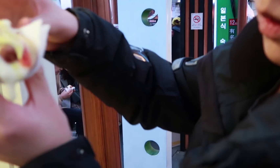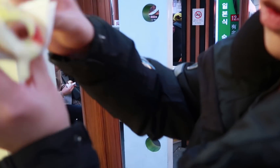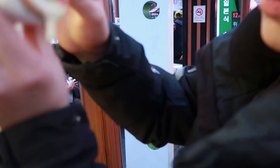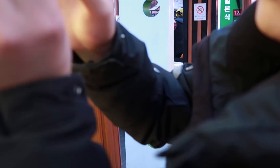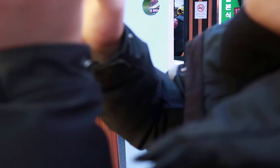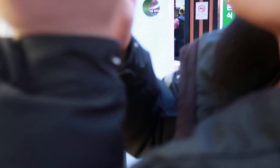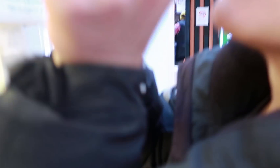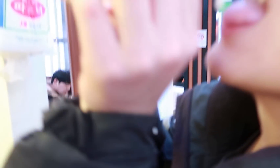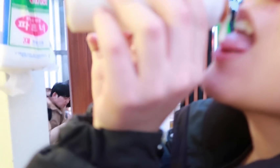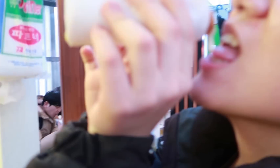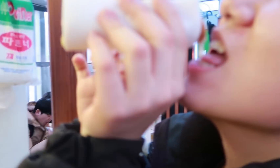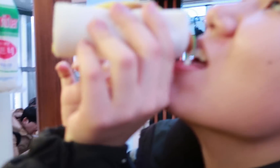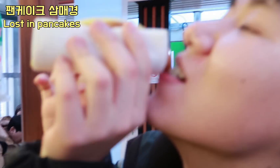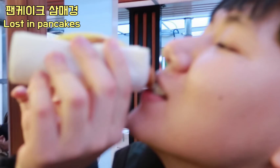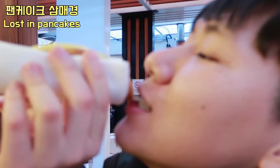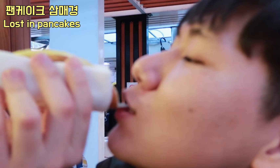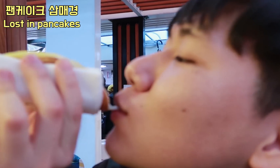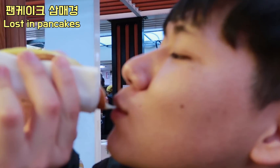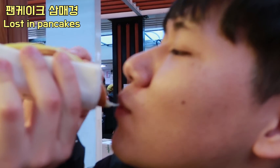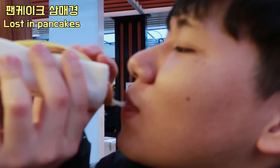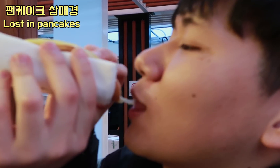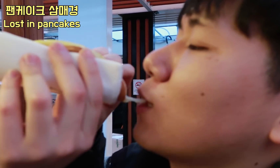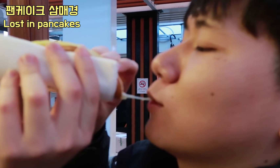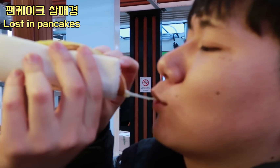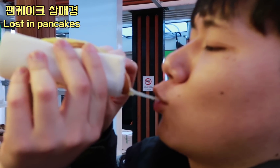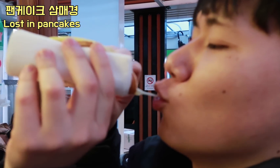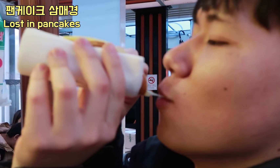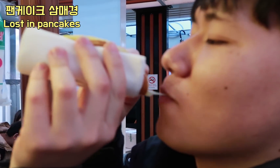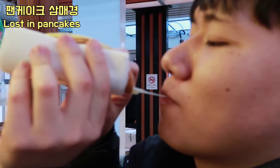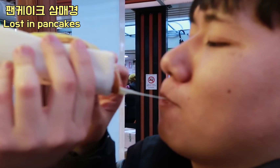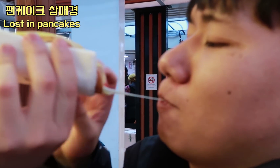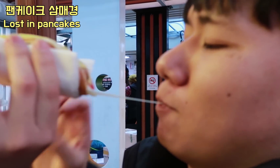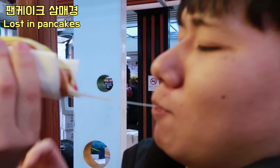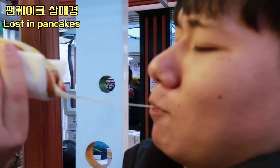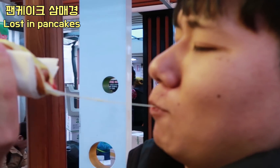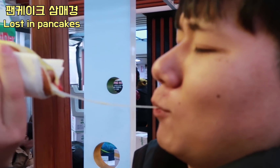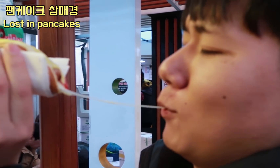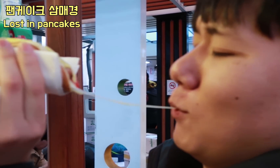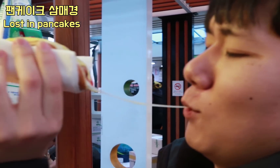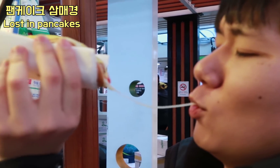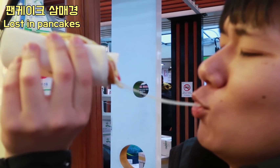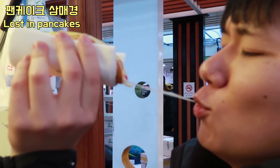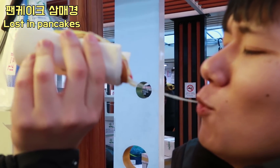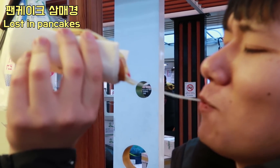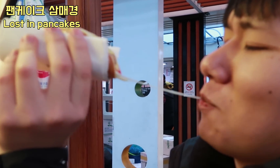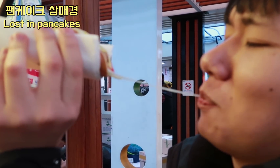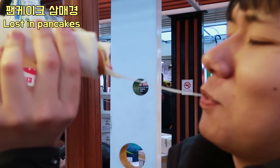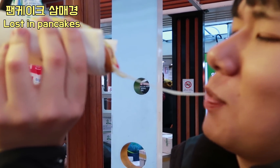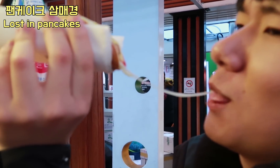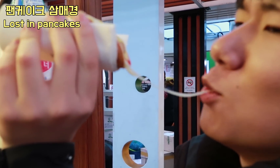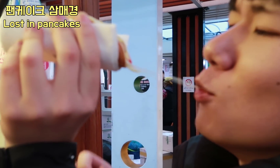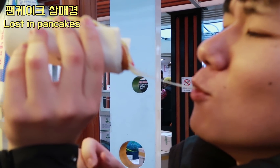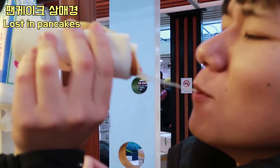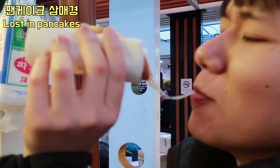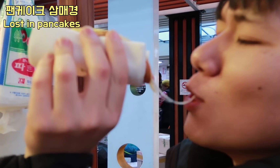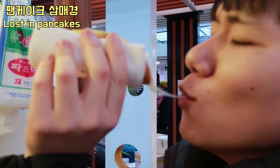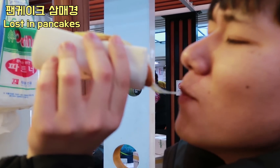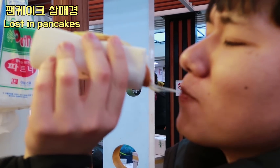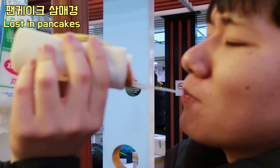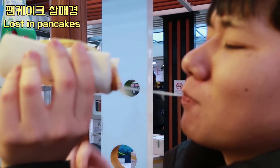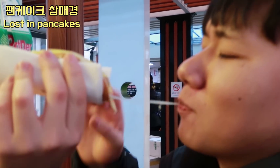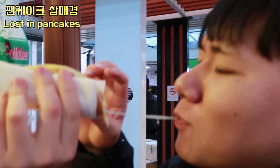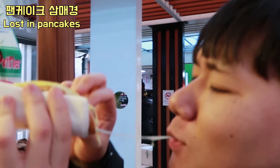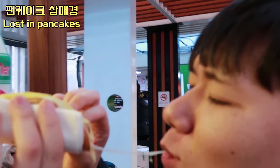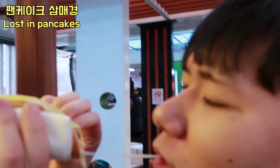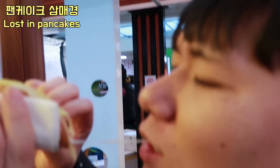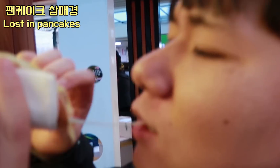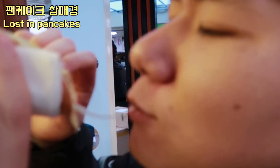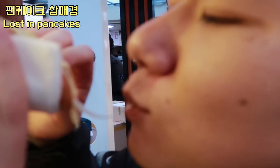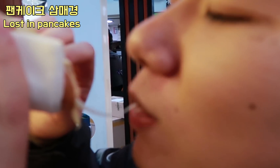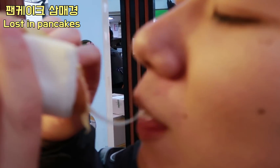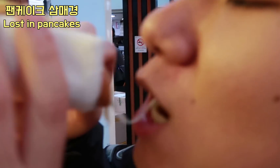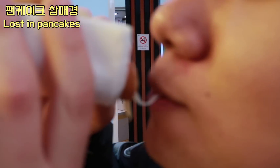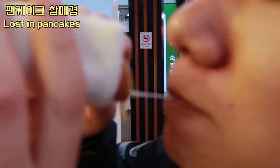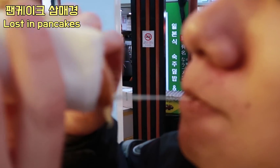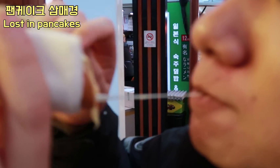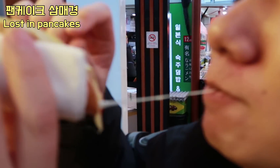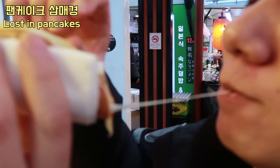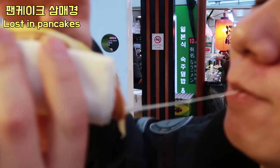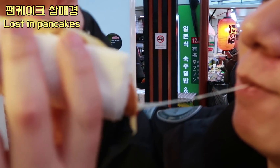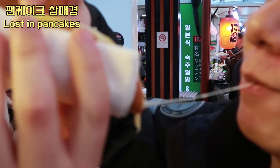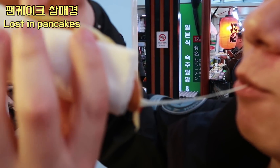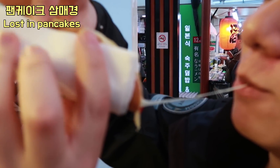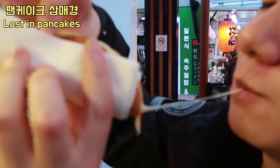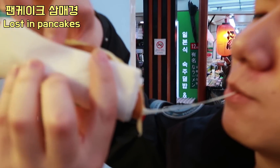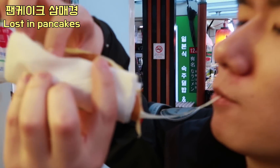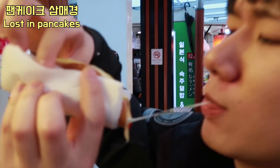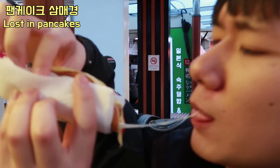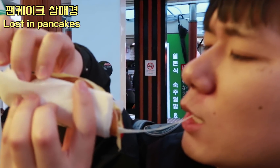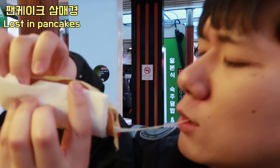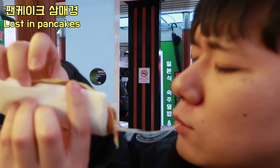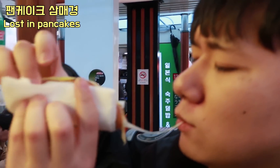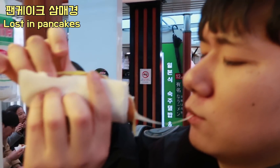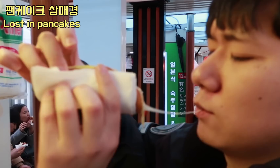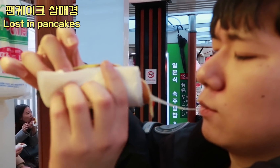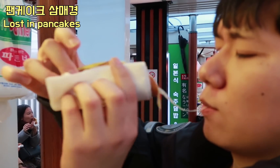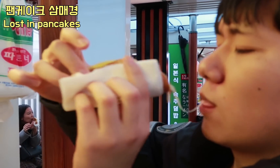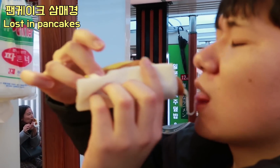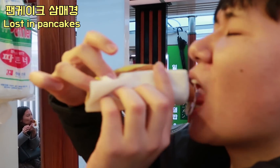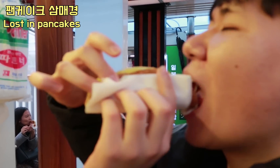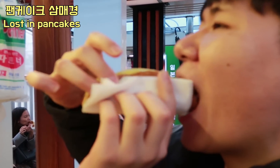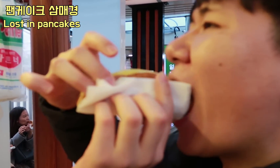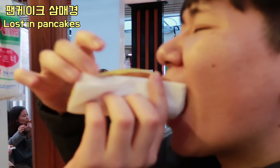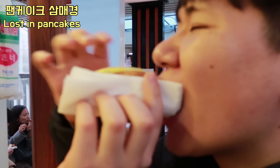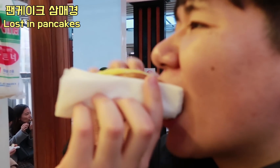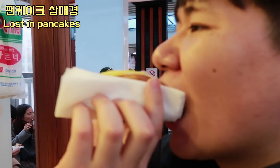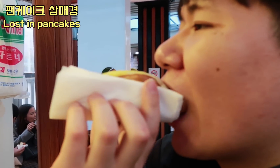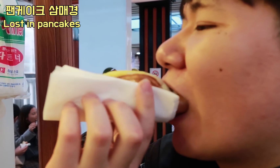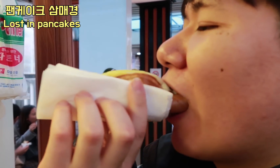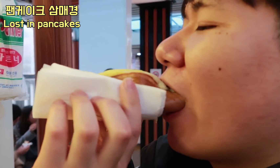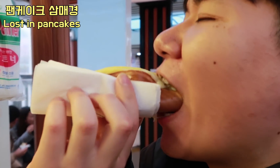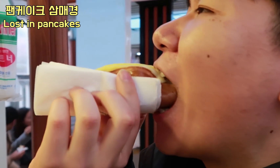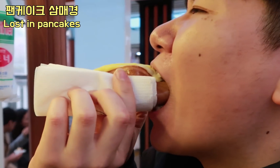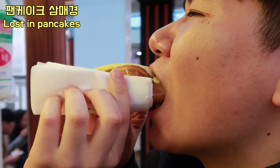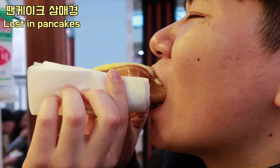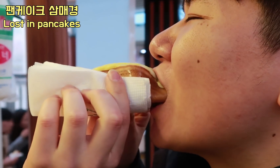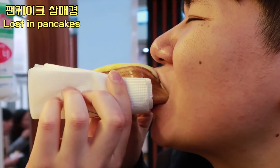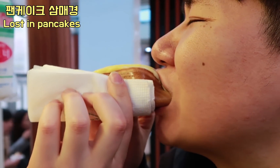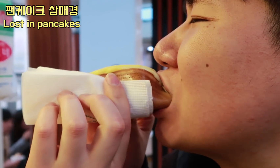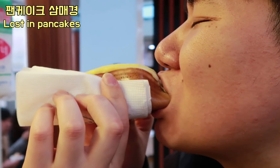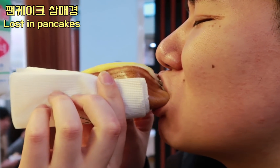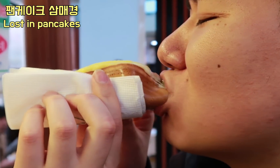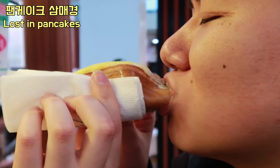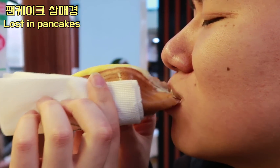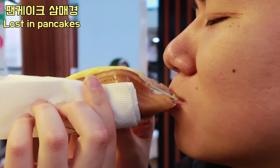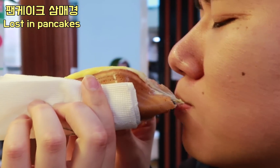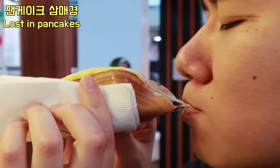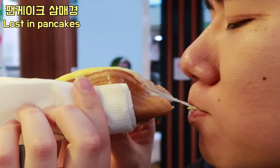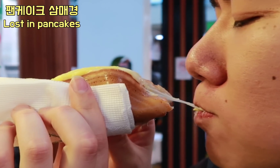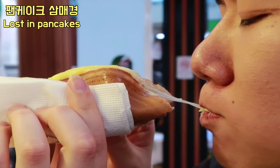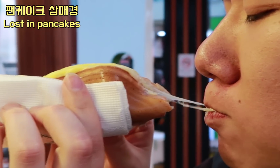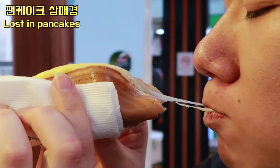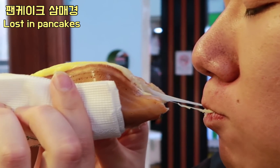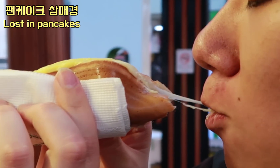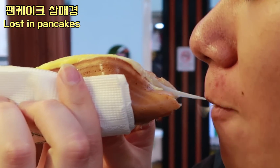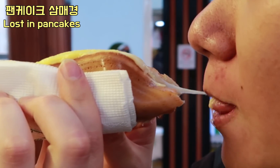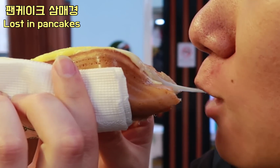Lost in pancakes